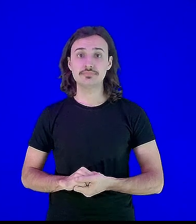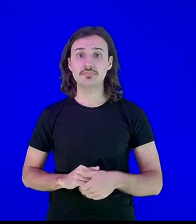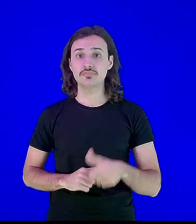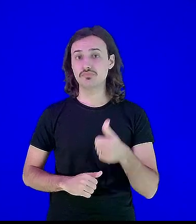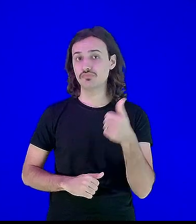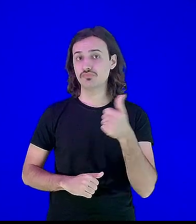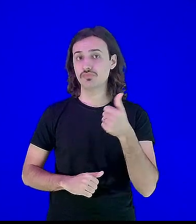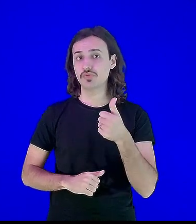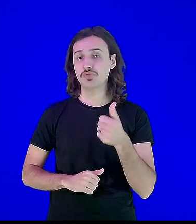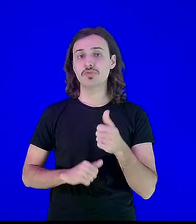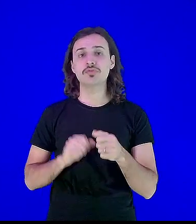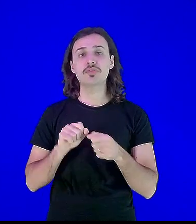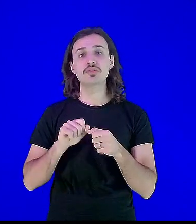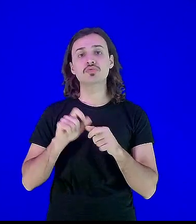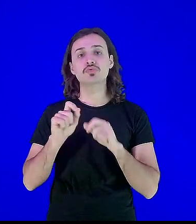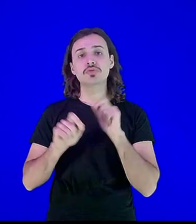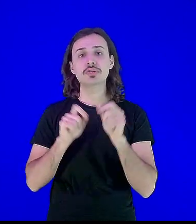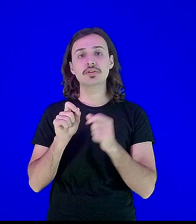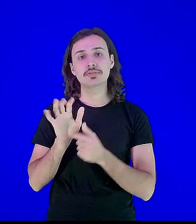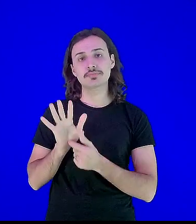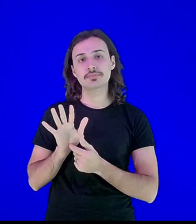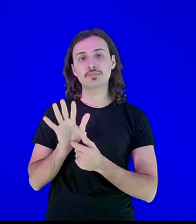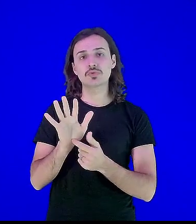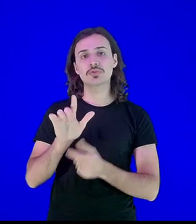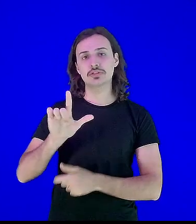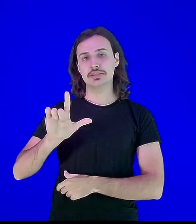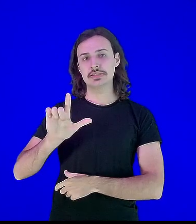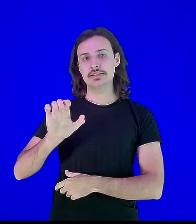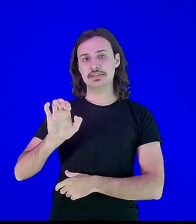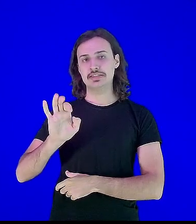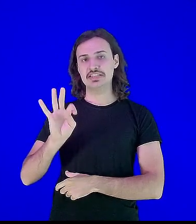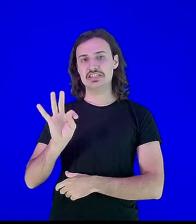I'm going to share my screen